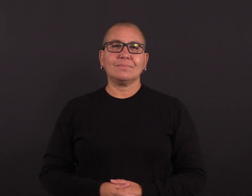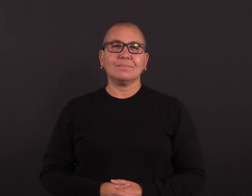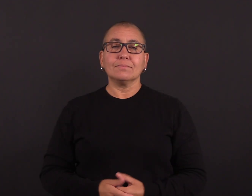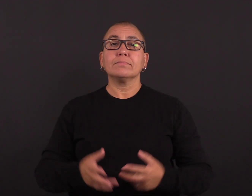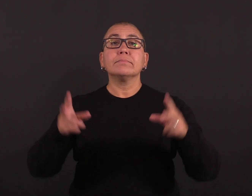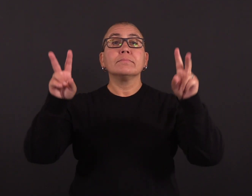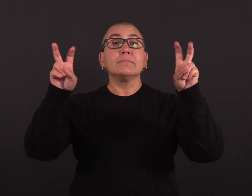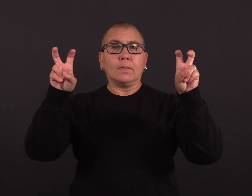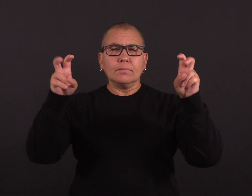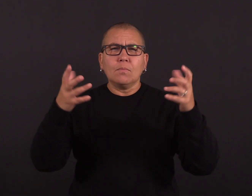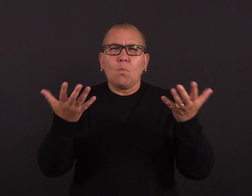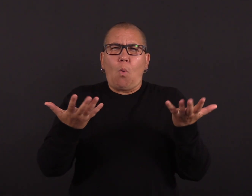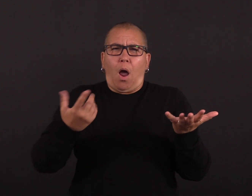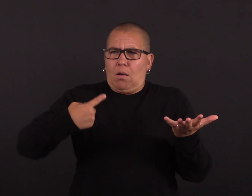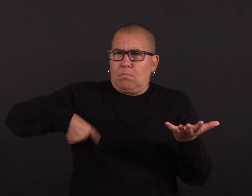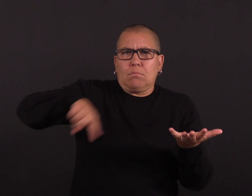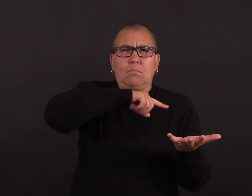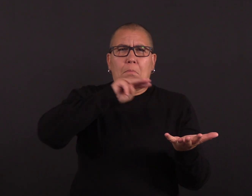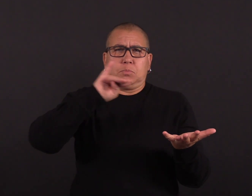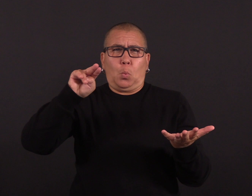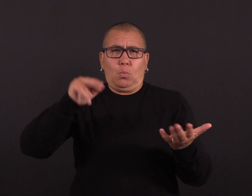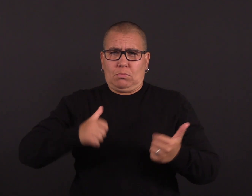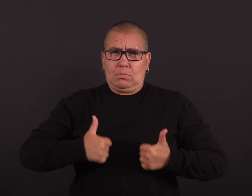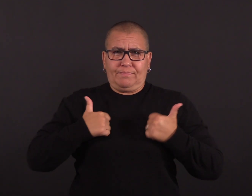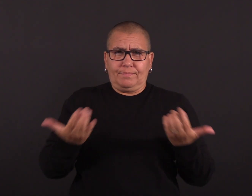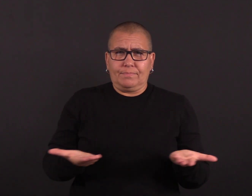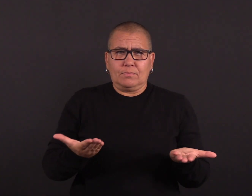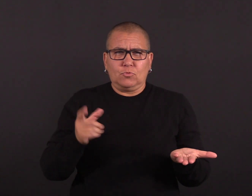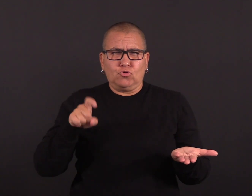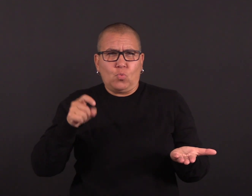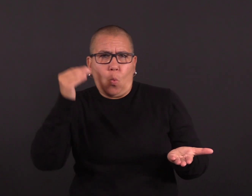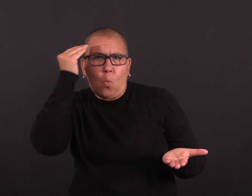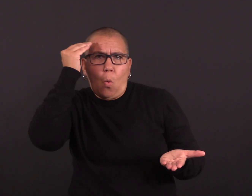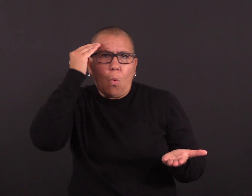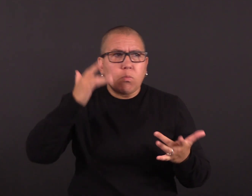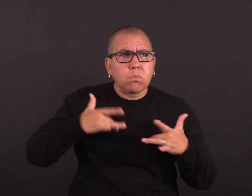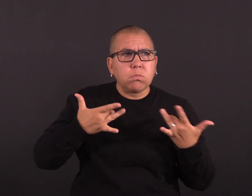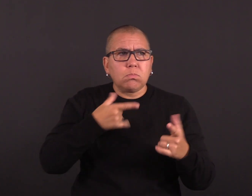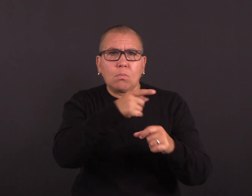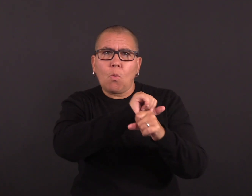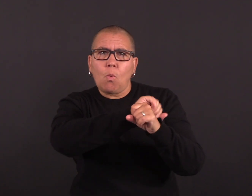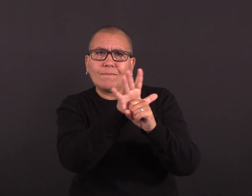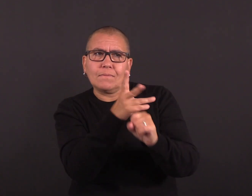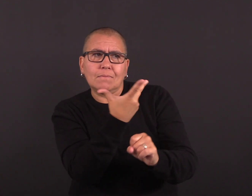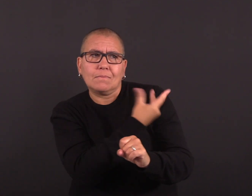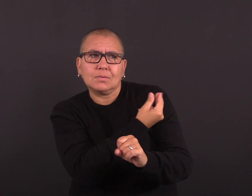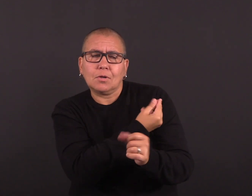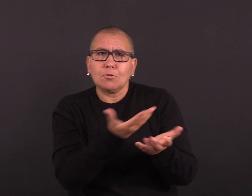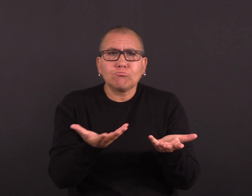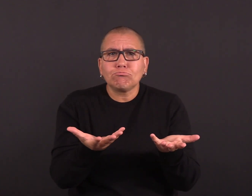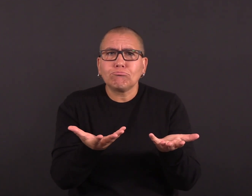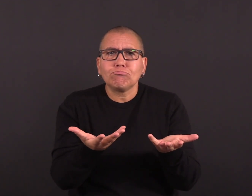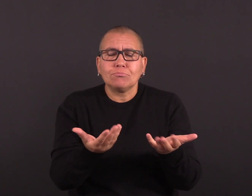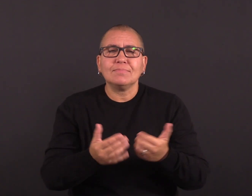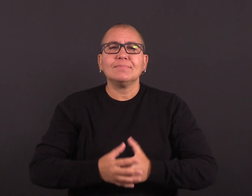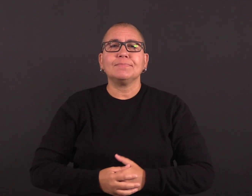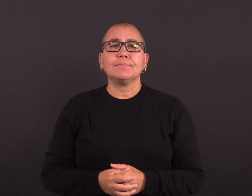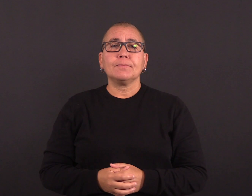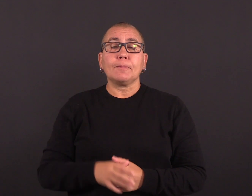What Minnesotans should know about the new COVID-19 vaccine